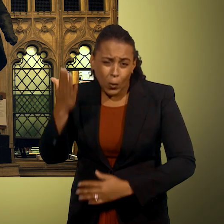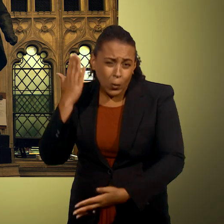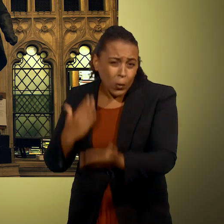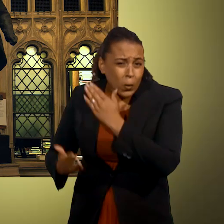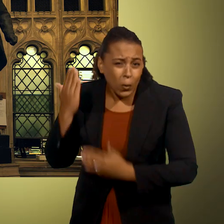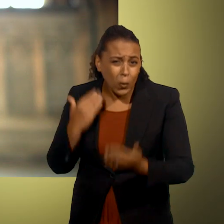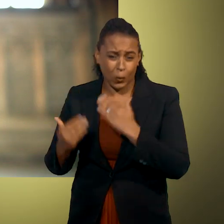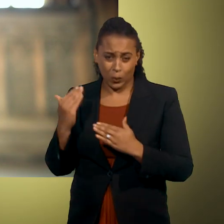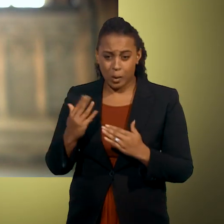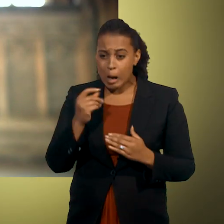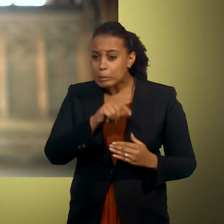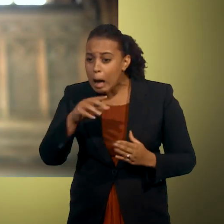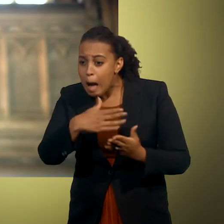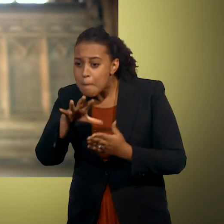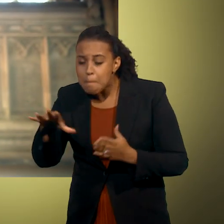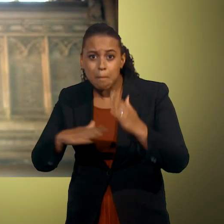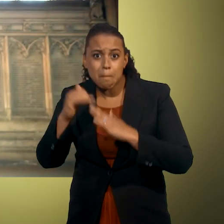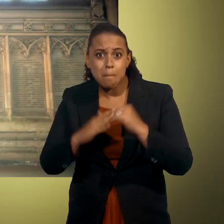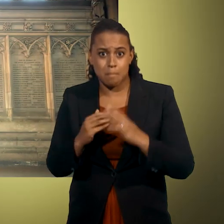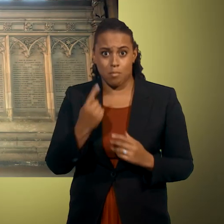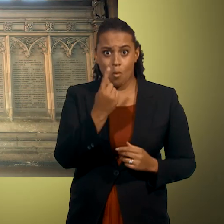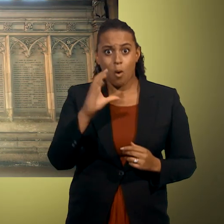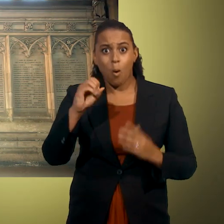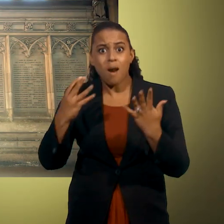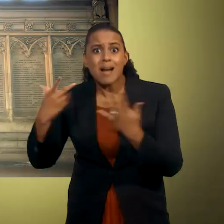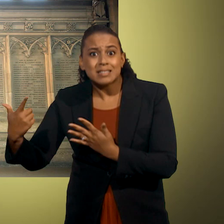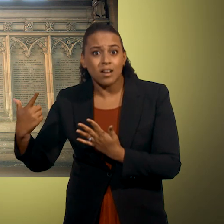of Westminster dating back to 1097, that disabled access was non-existent.